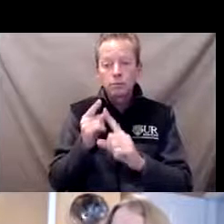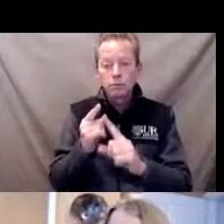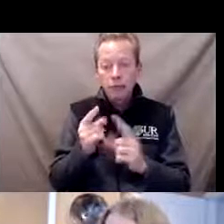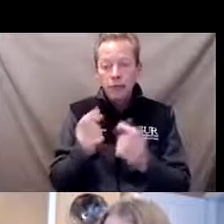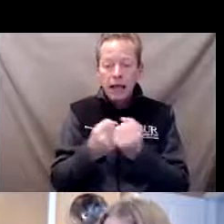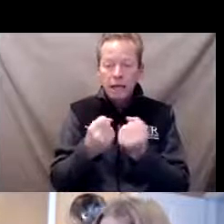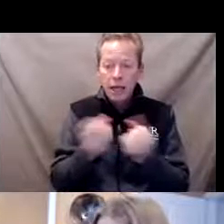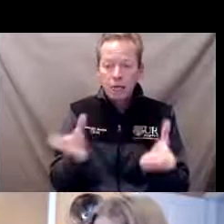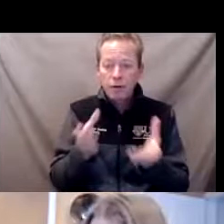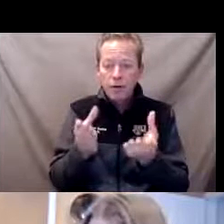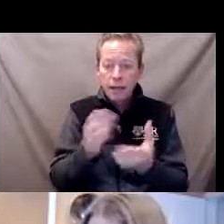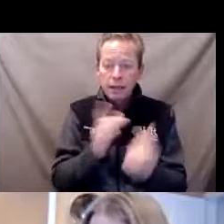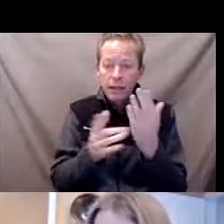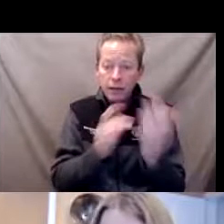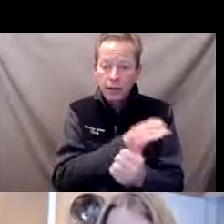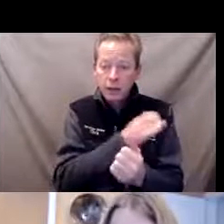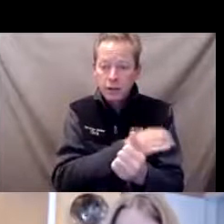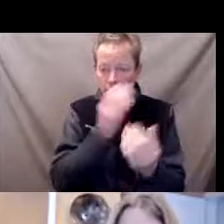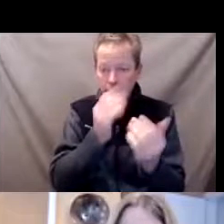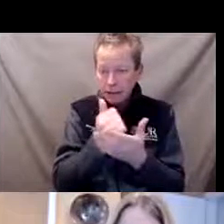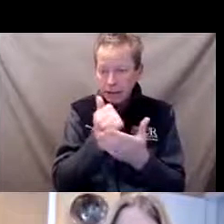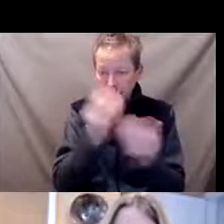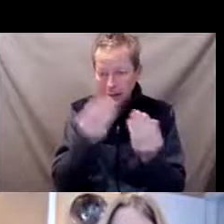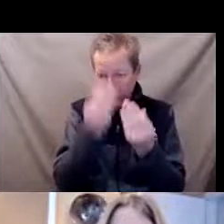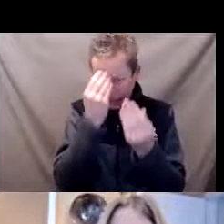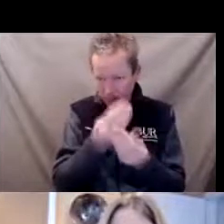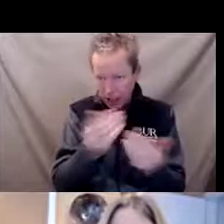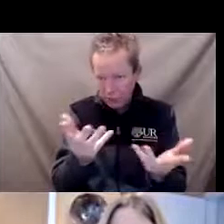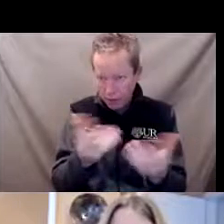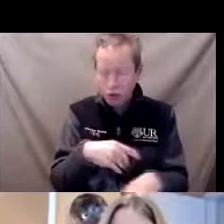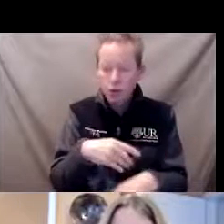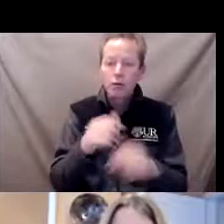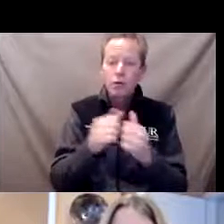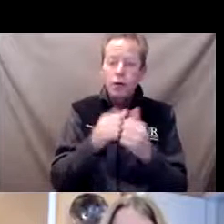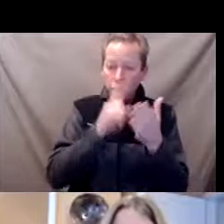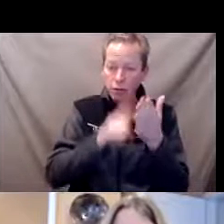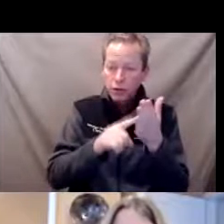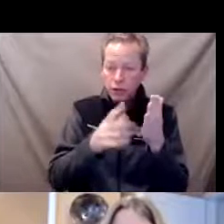clinical assistance disseminate information to aid with research and create and provide educational